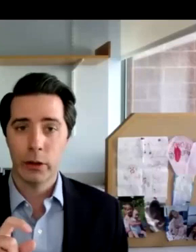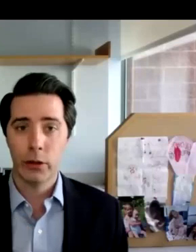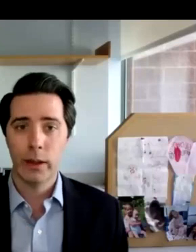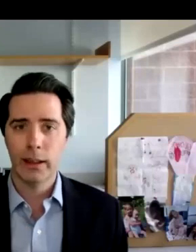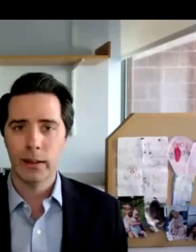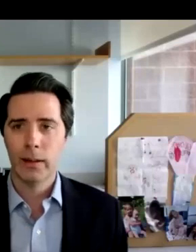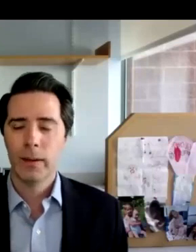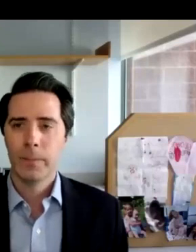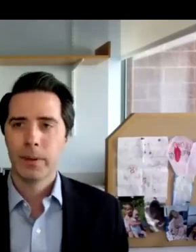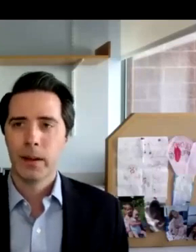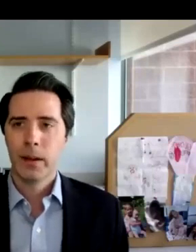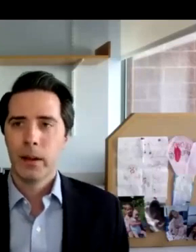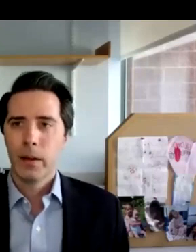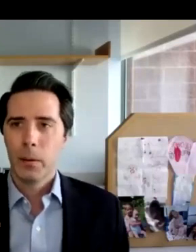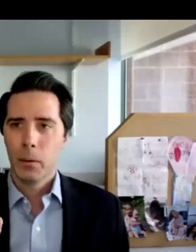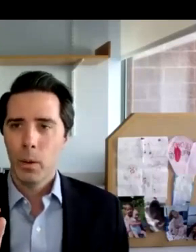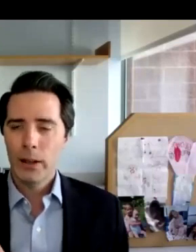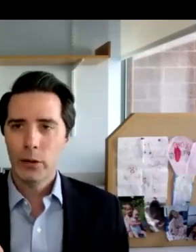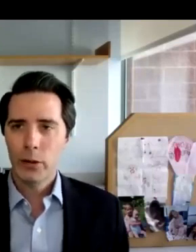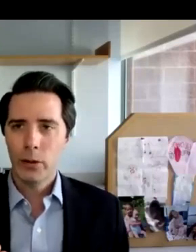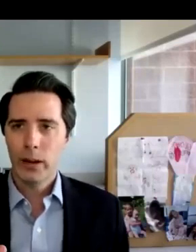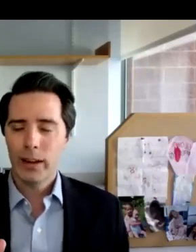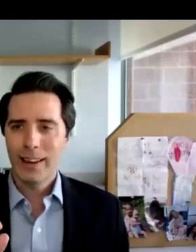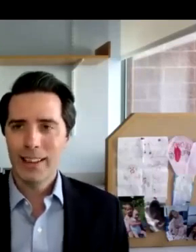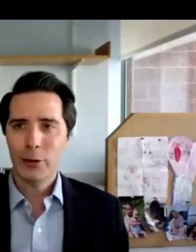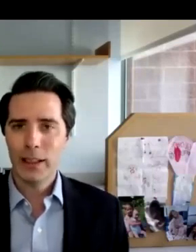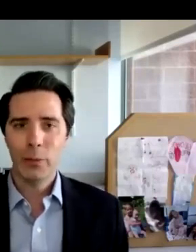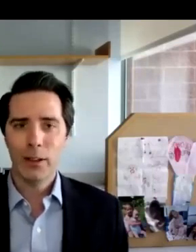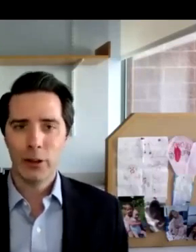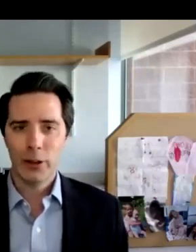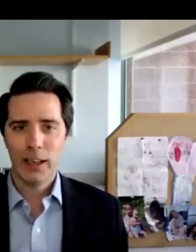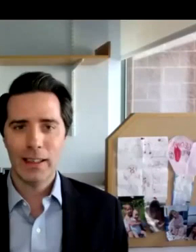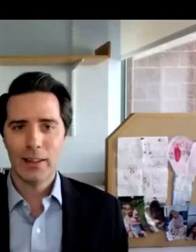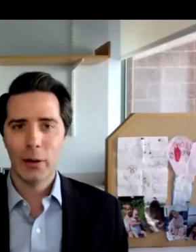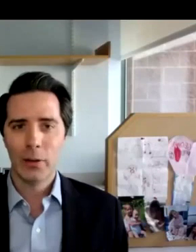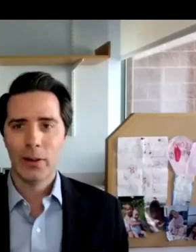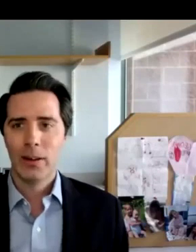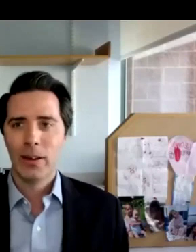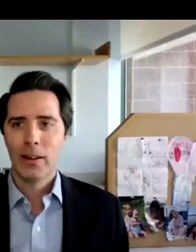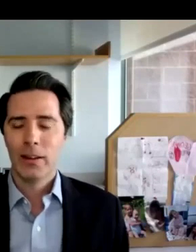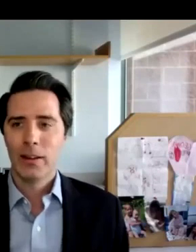for screening when you do any screening with genetics